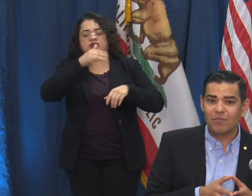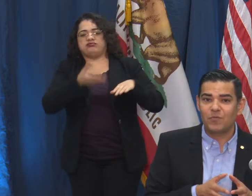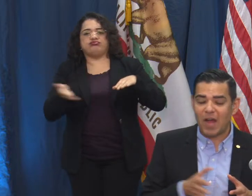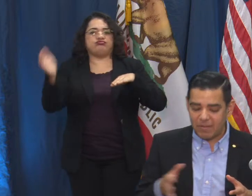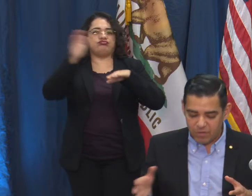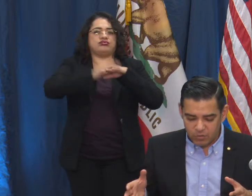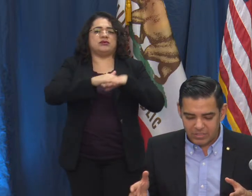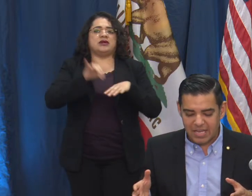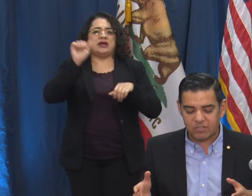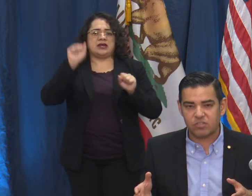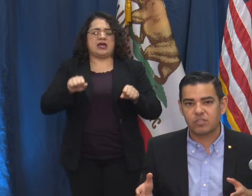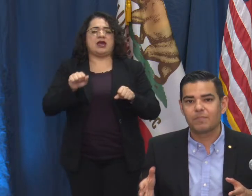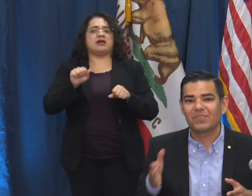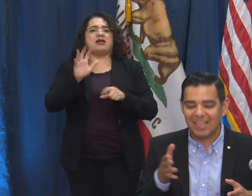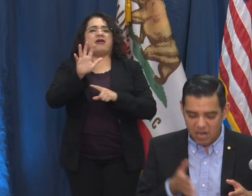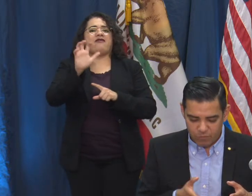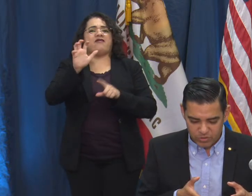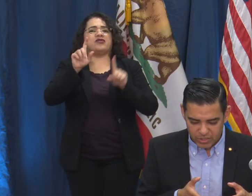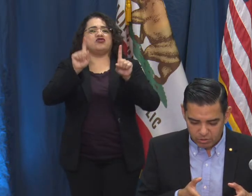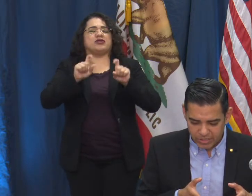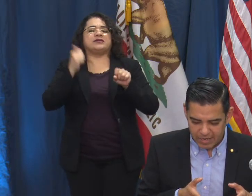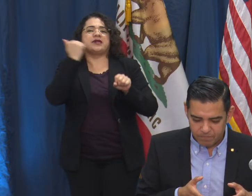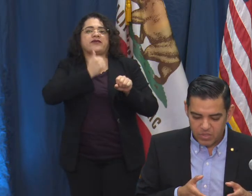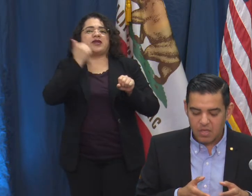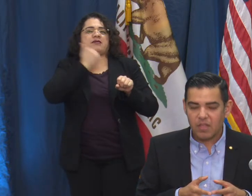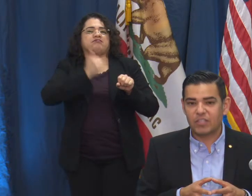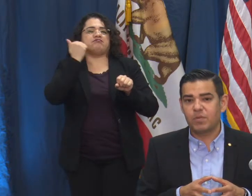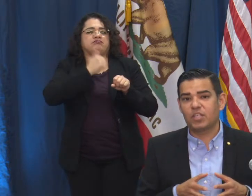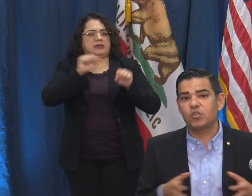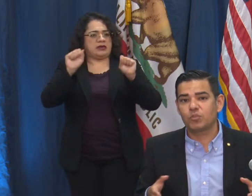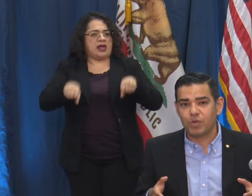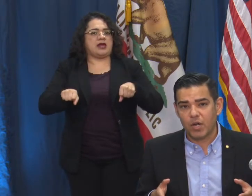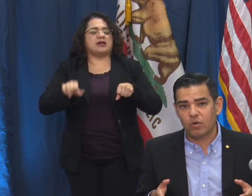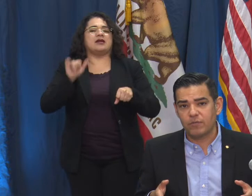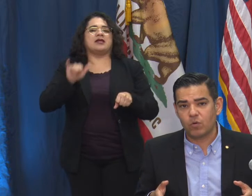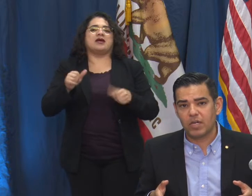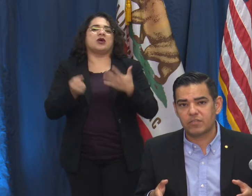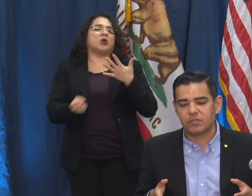500 tests every single day. That's been a huge priority for us.